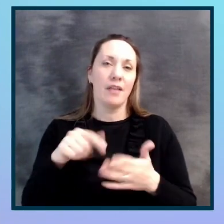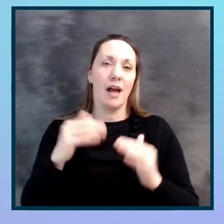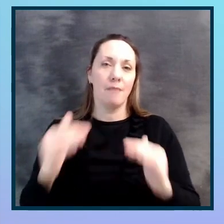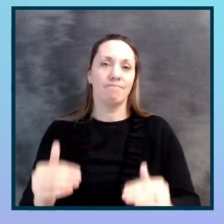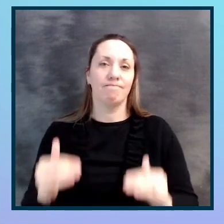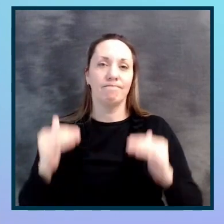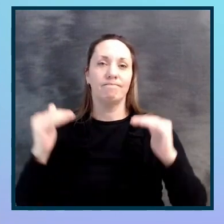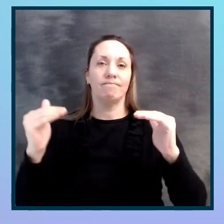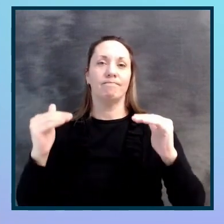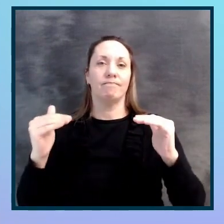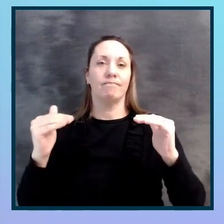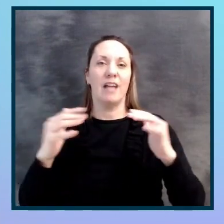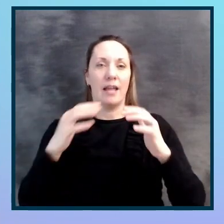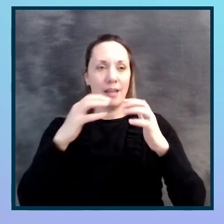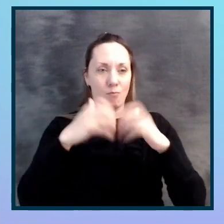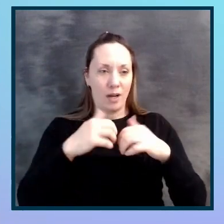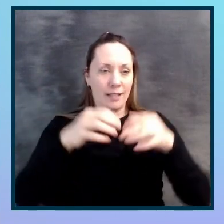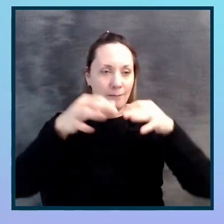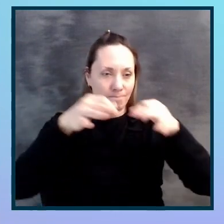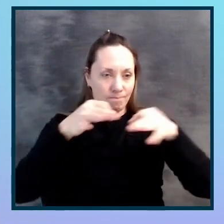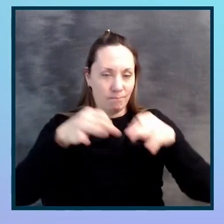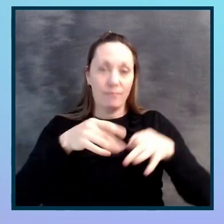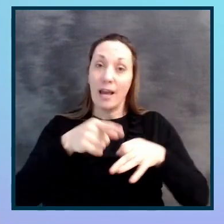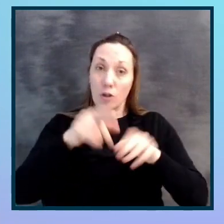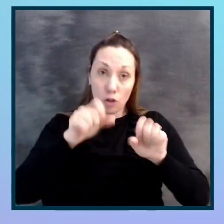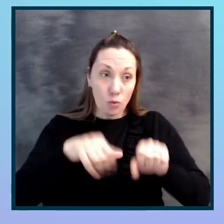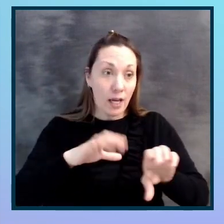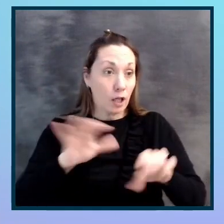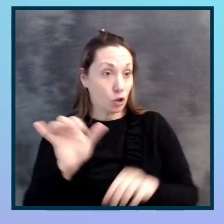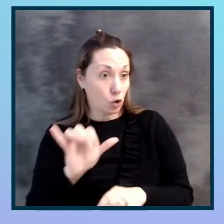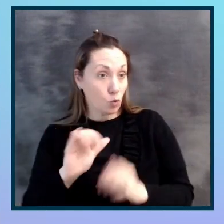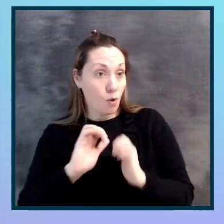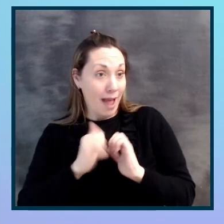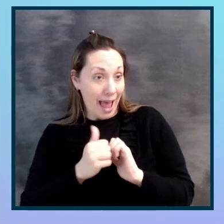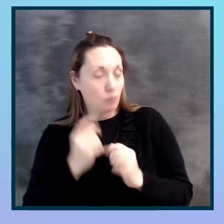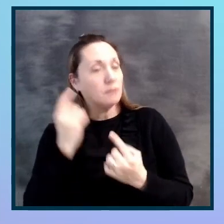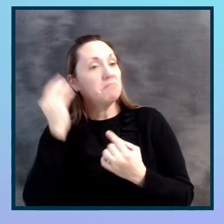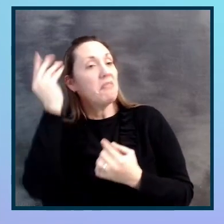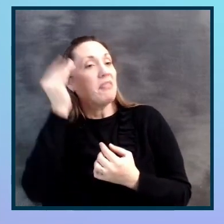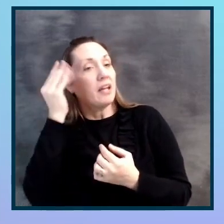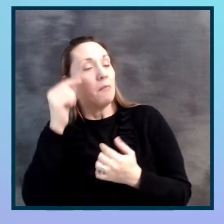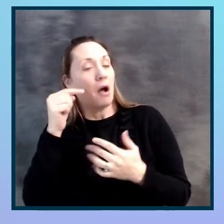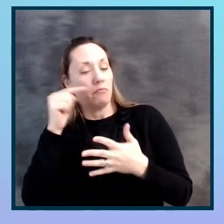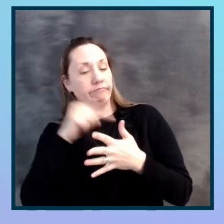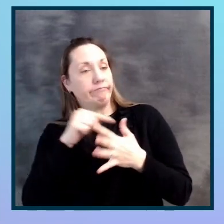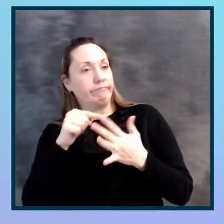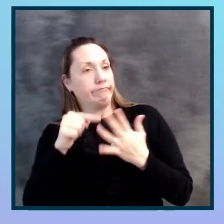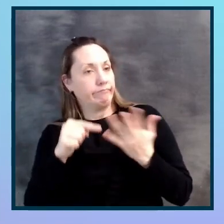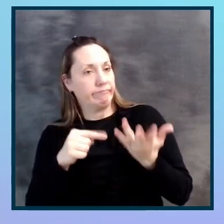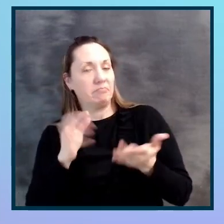and breaking that down and saying, Hey, you can do this too, just by thinking about X, Y, and then Z in the sequence.